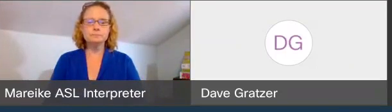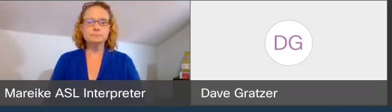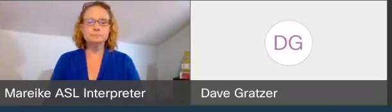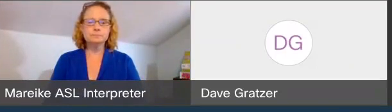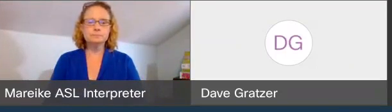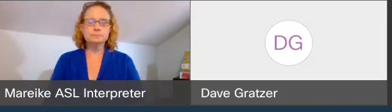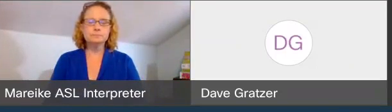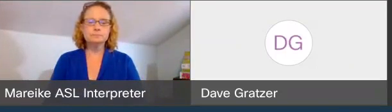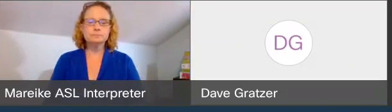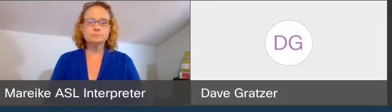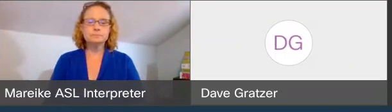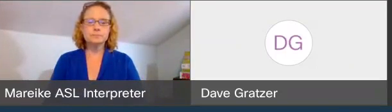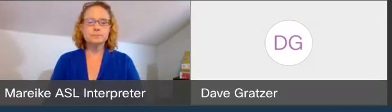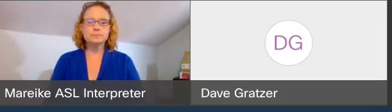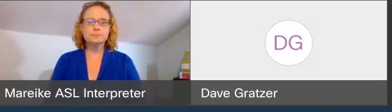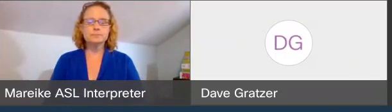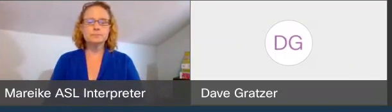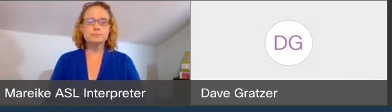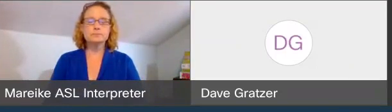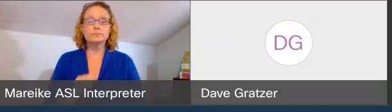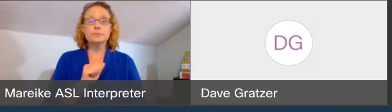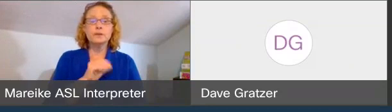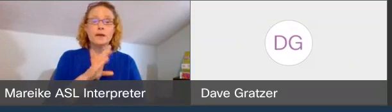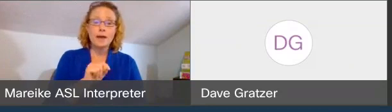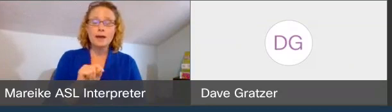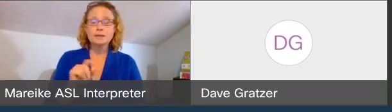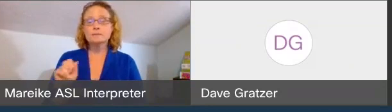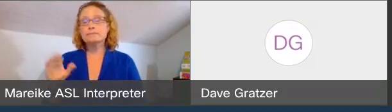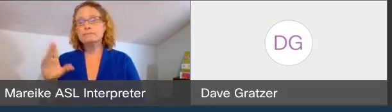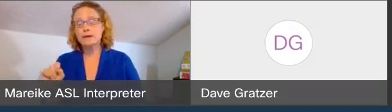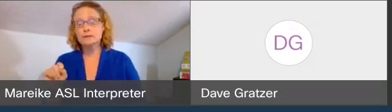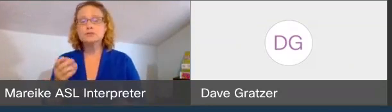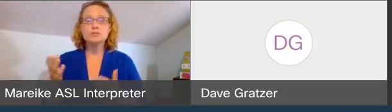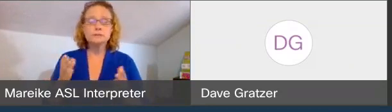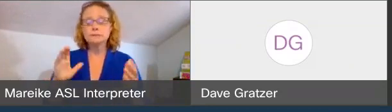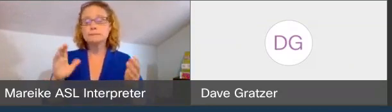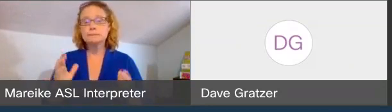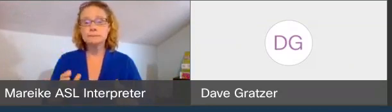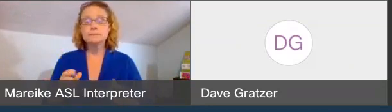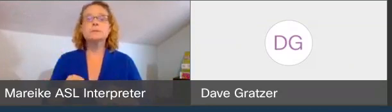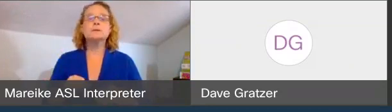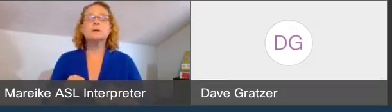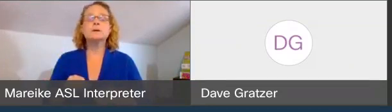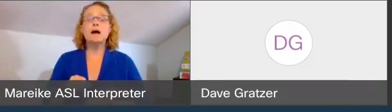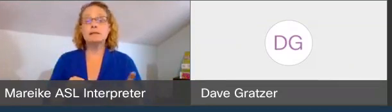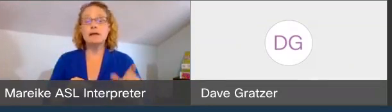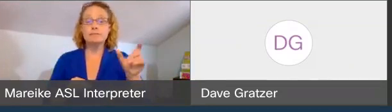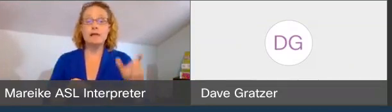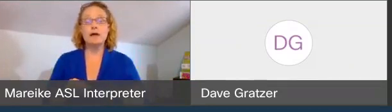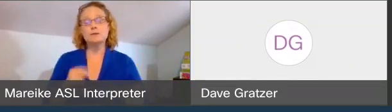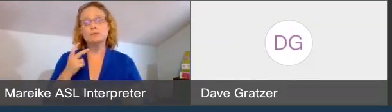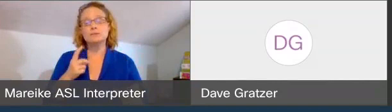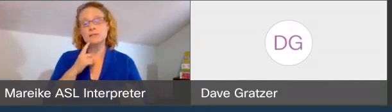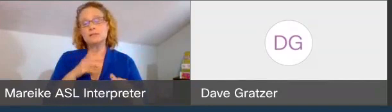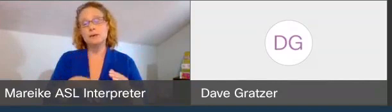So in terms of ACT and FACT Services on the left here, I have the core ACT Services that